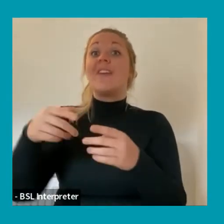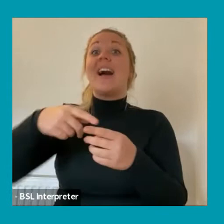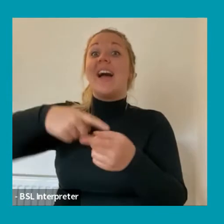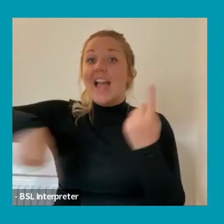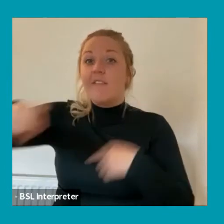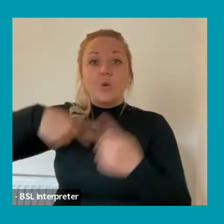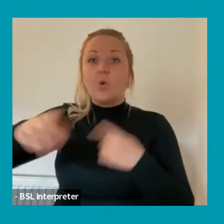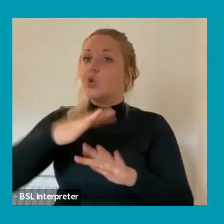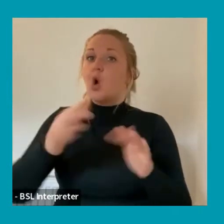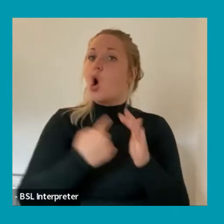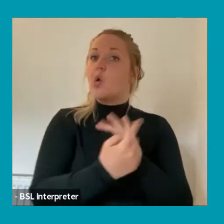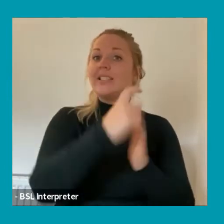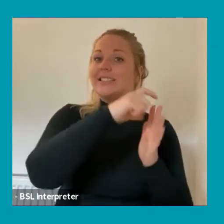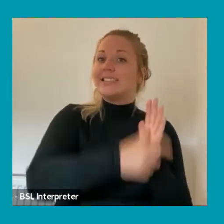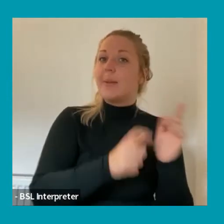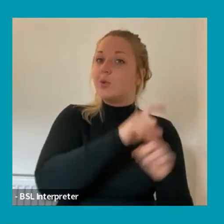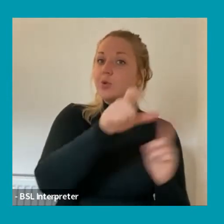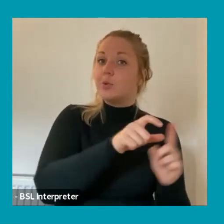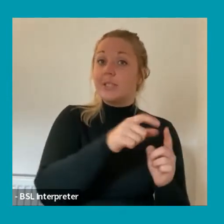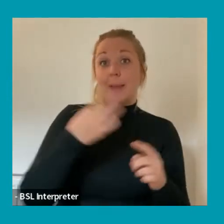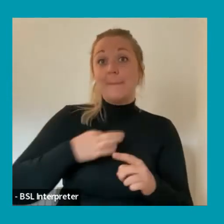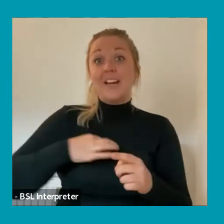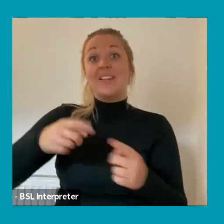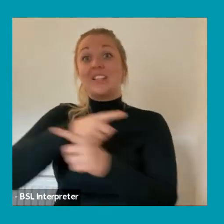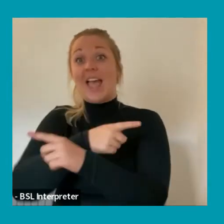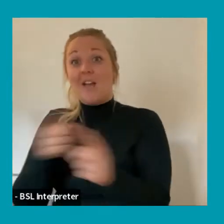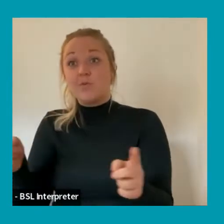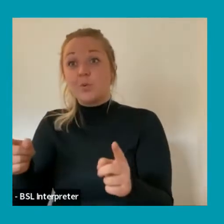No, absolutely. I think we will probably see a bit later on.